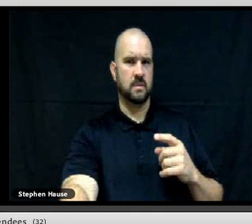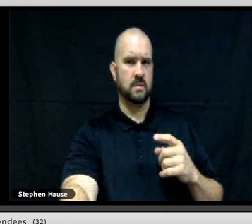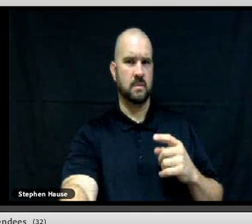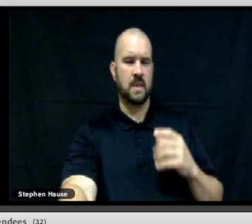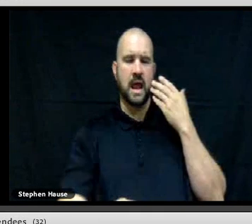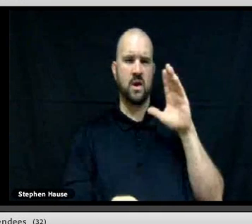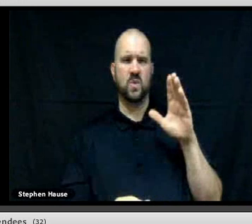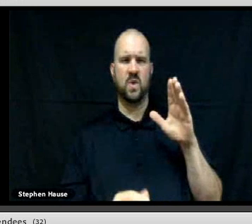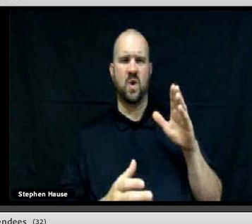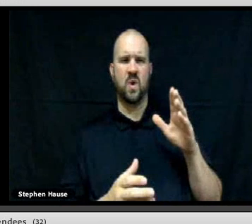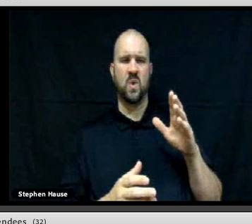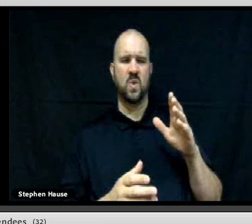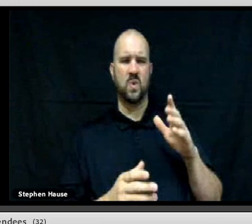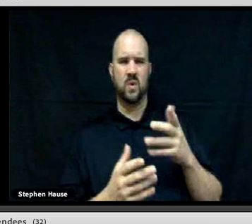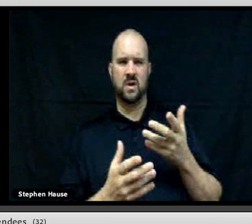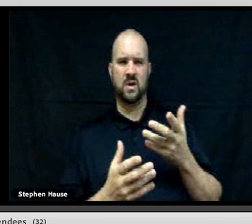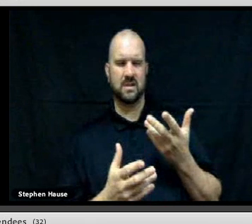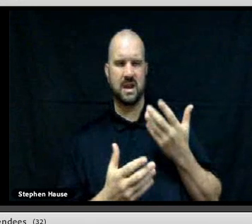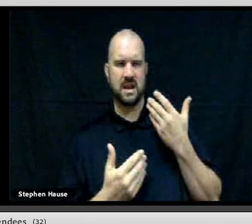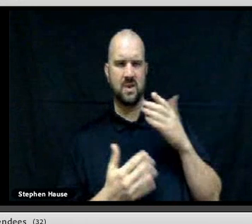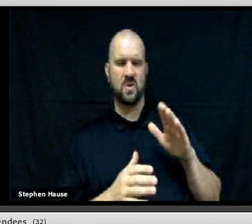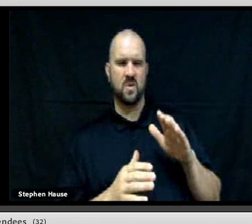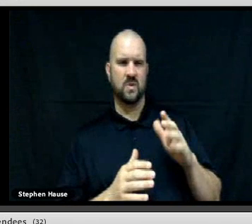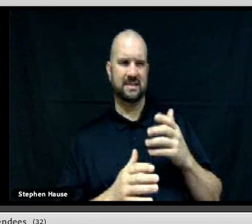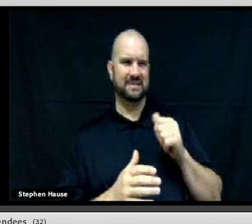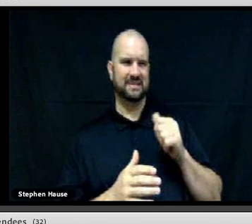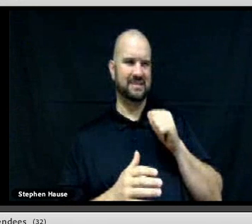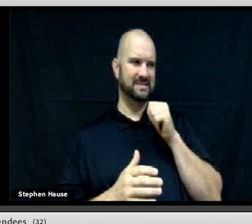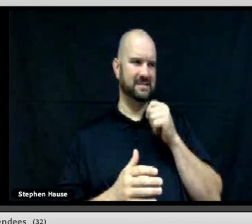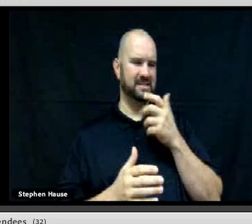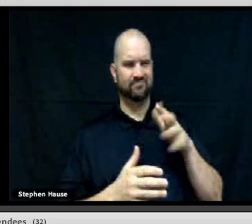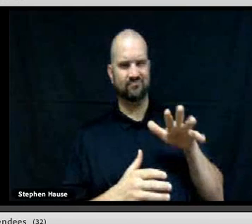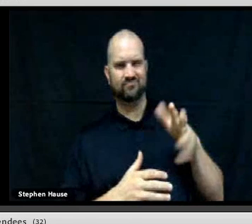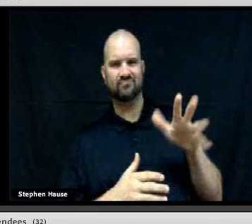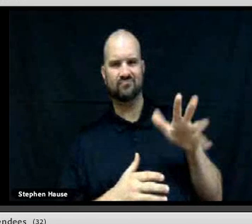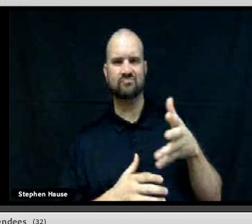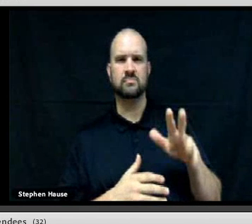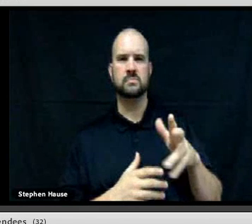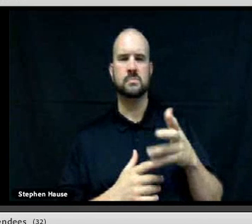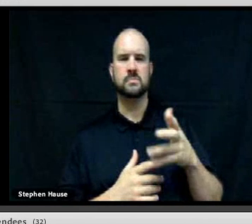I'm just curious as to how we're applying a Rights Statement